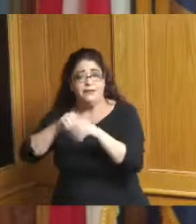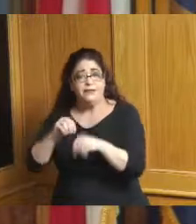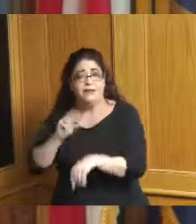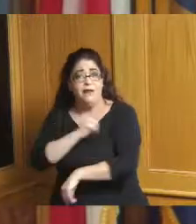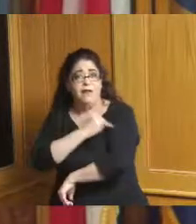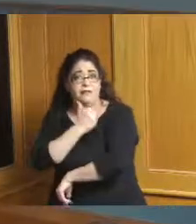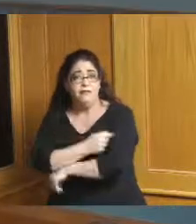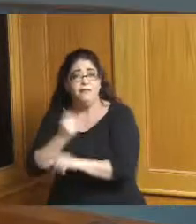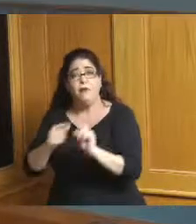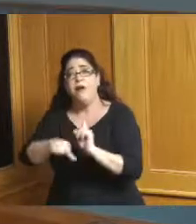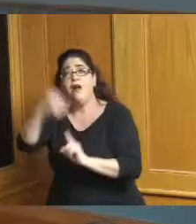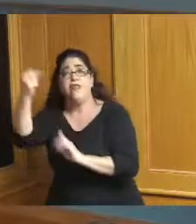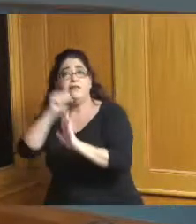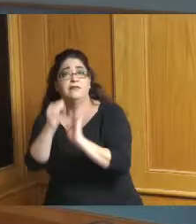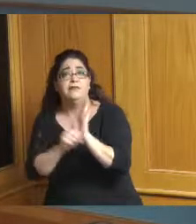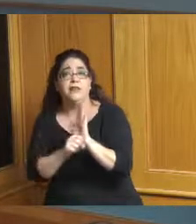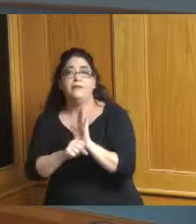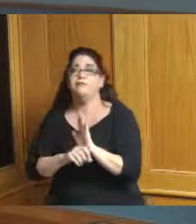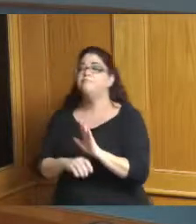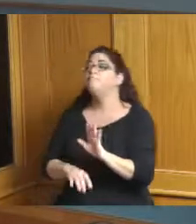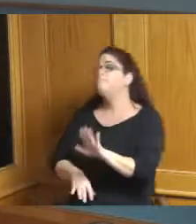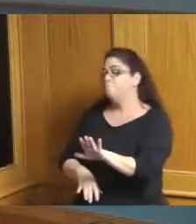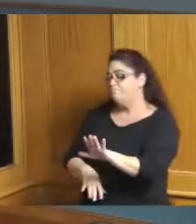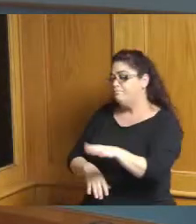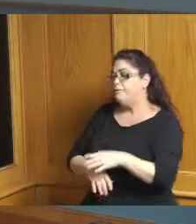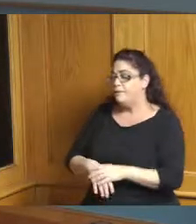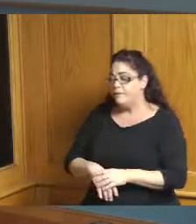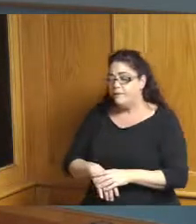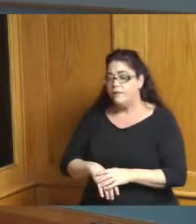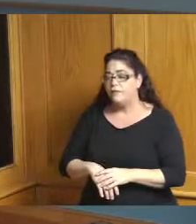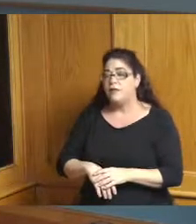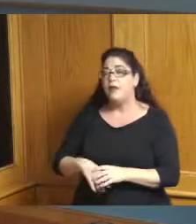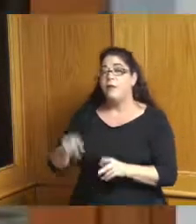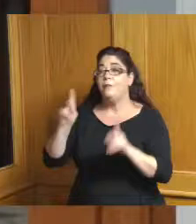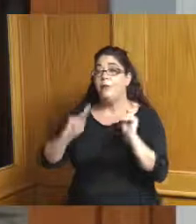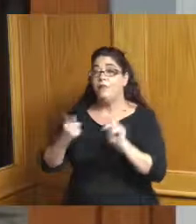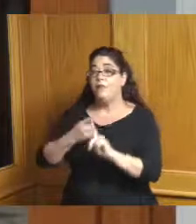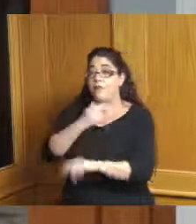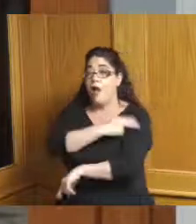sure so when you look at our hospitals and you hear folks from the hospitals present there's